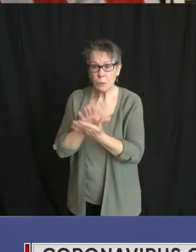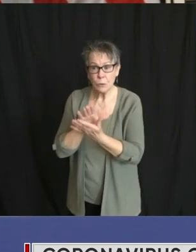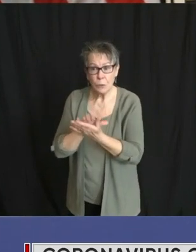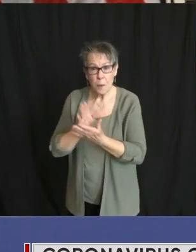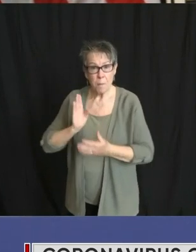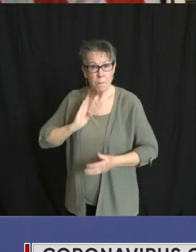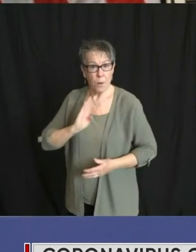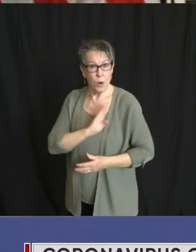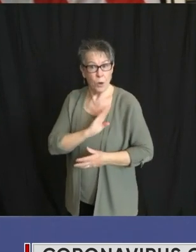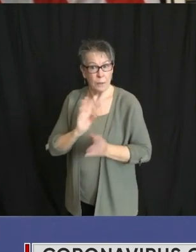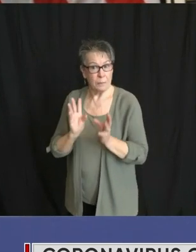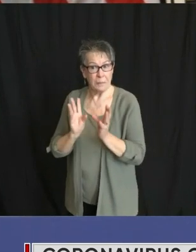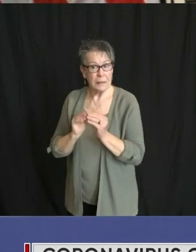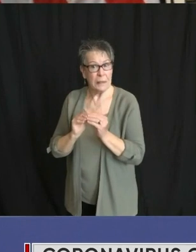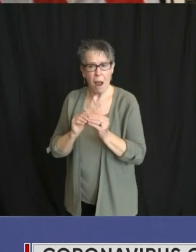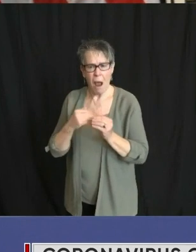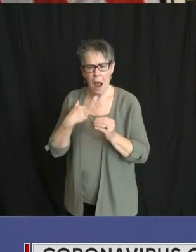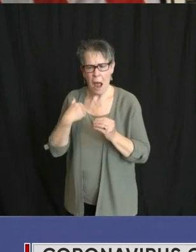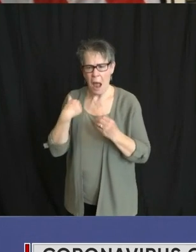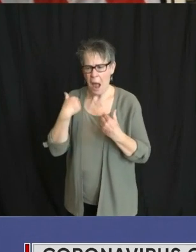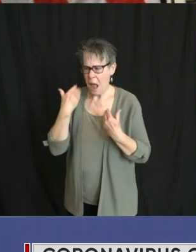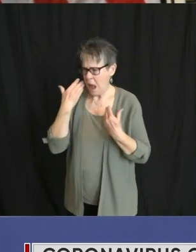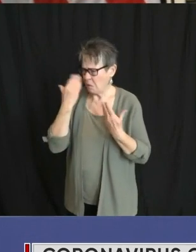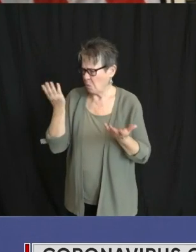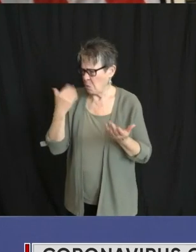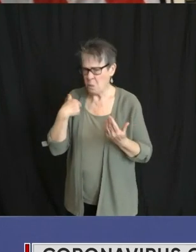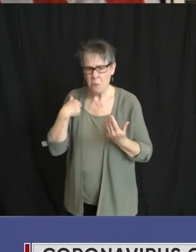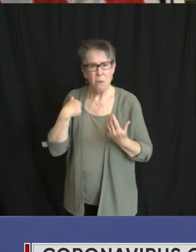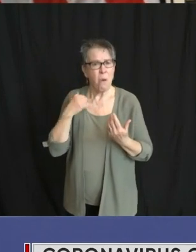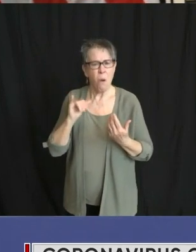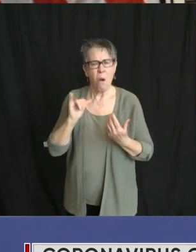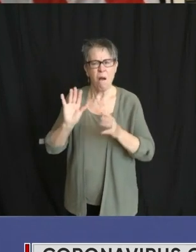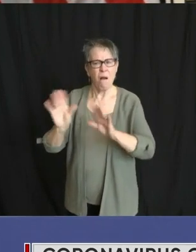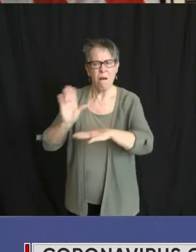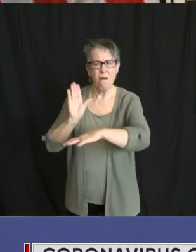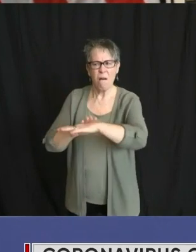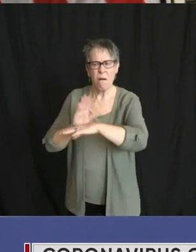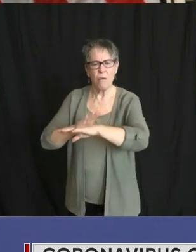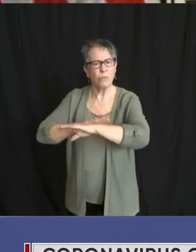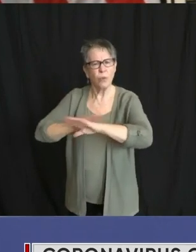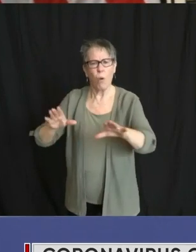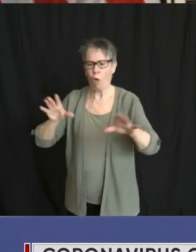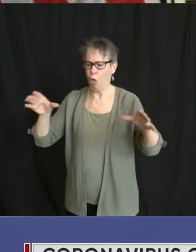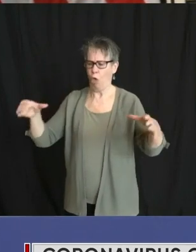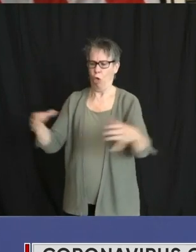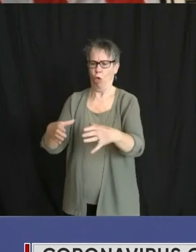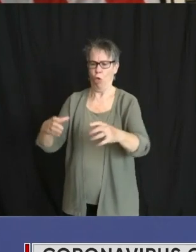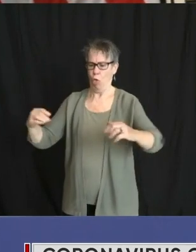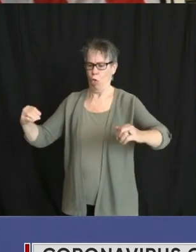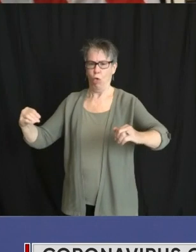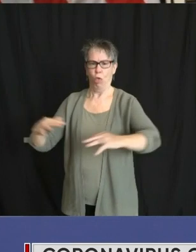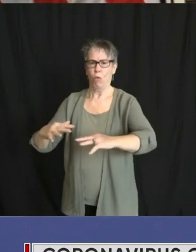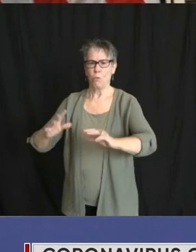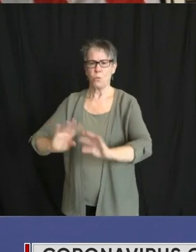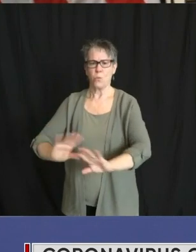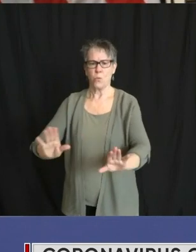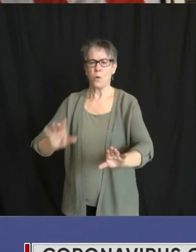REGIONAL. FOLKS SHOULD NOT BE GATHERING. WE WILL ENFORCE THAT. THERE IS ONLY ONE SET OF